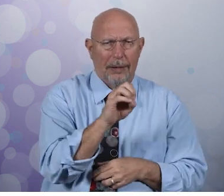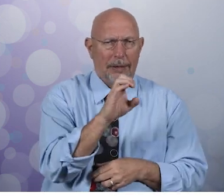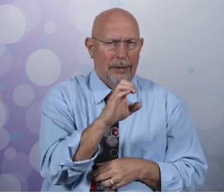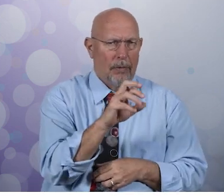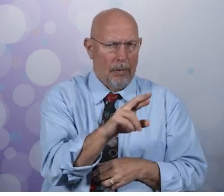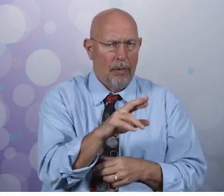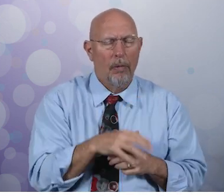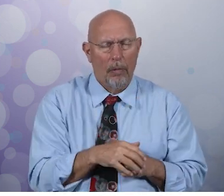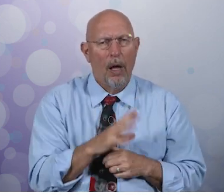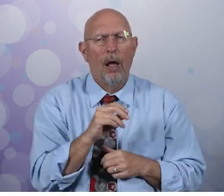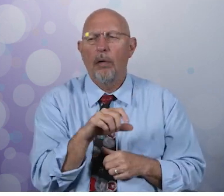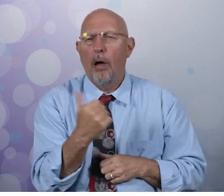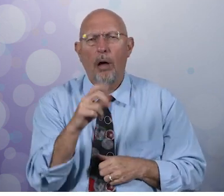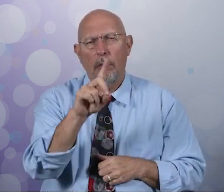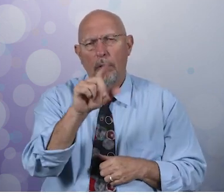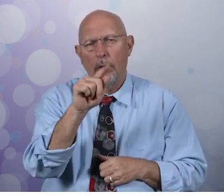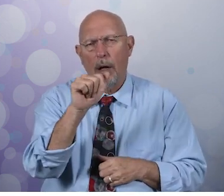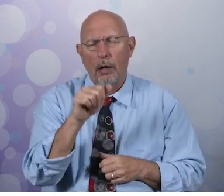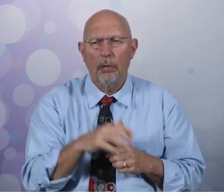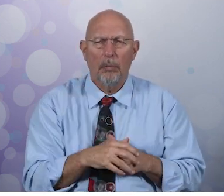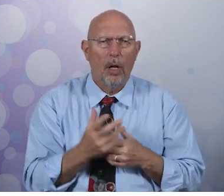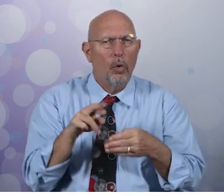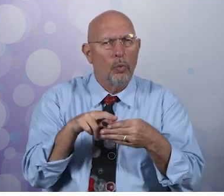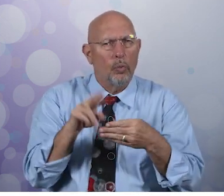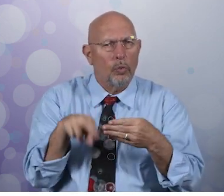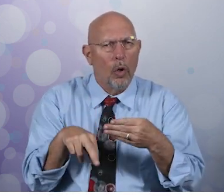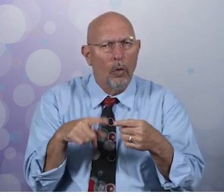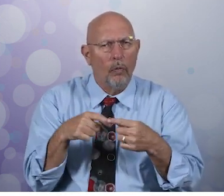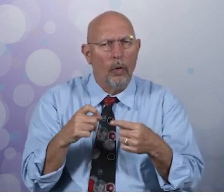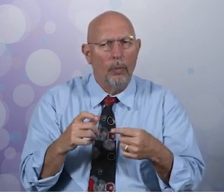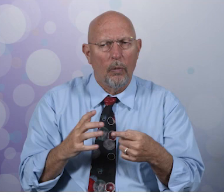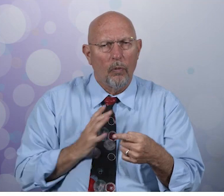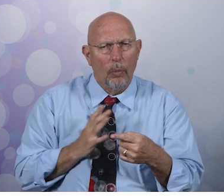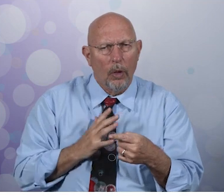and other data such as results from formative assessments,